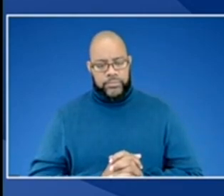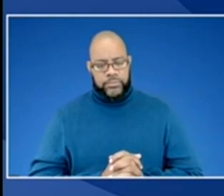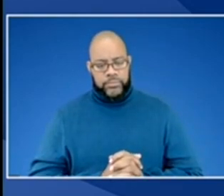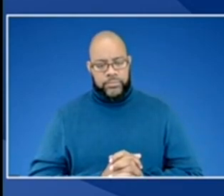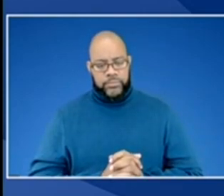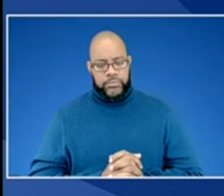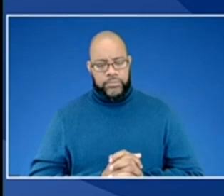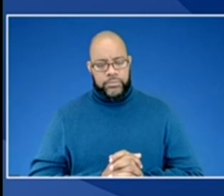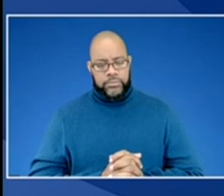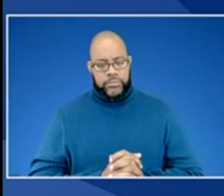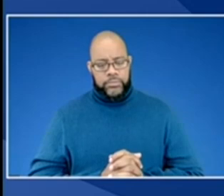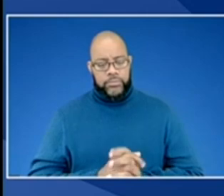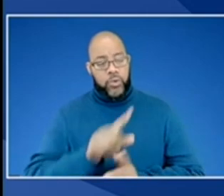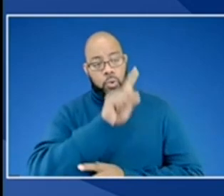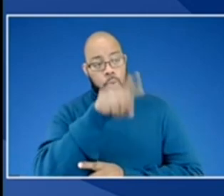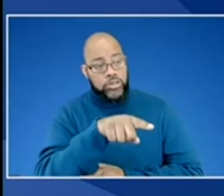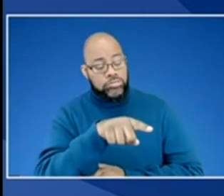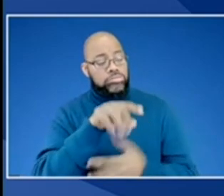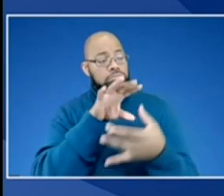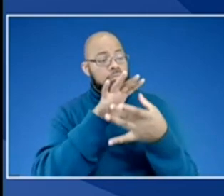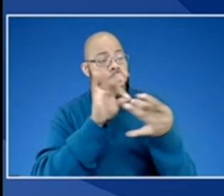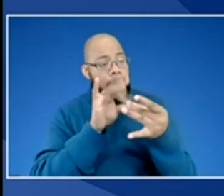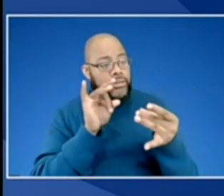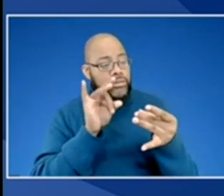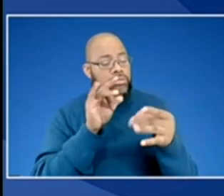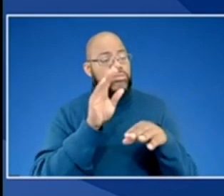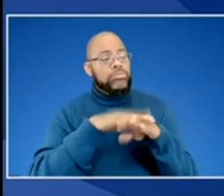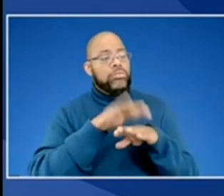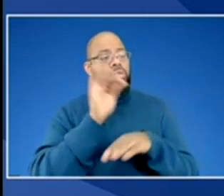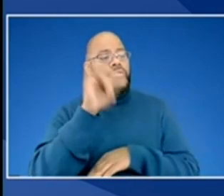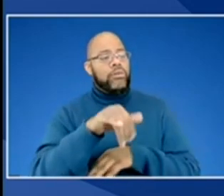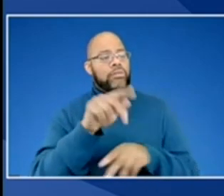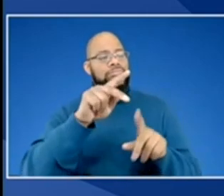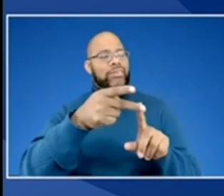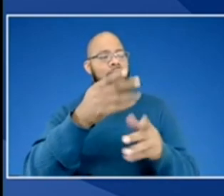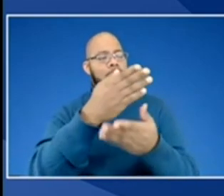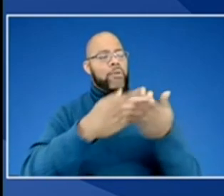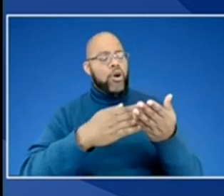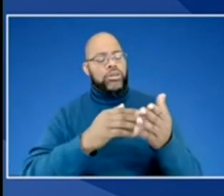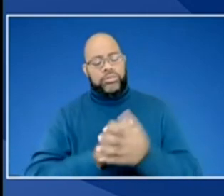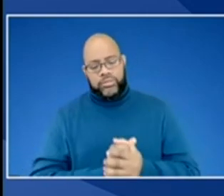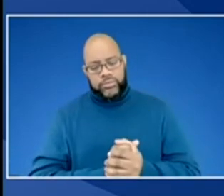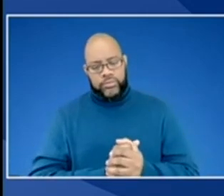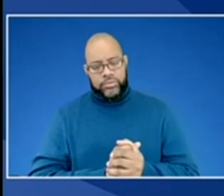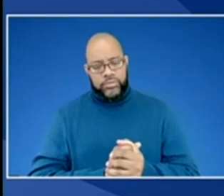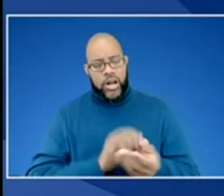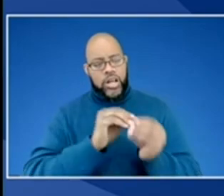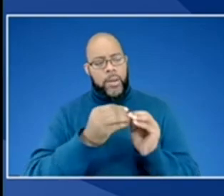Questions, comments on that second part of number four.